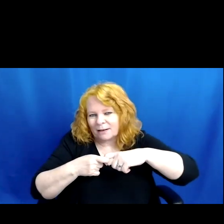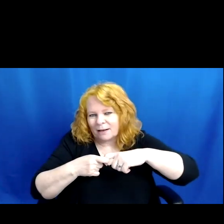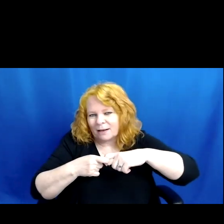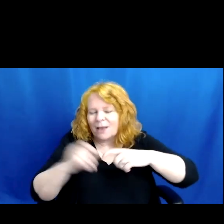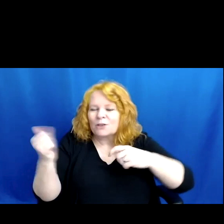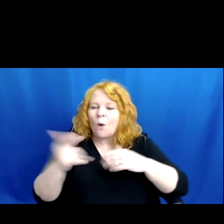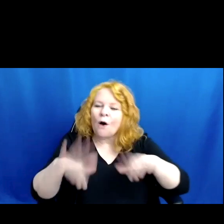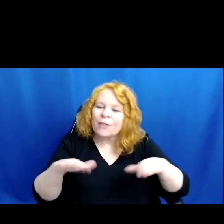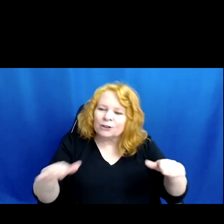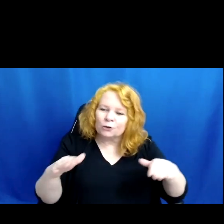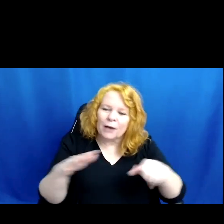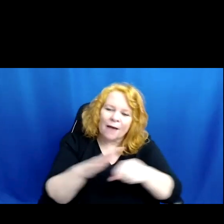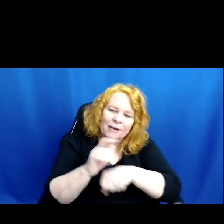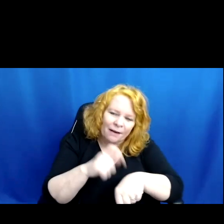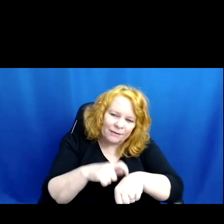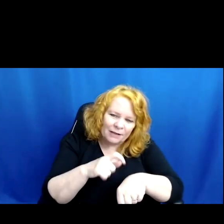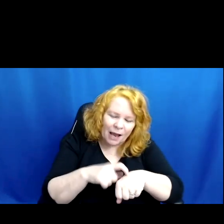time to process what I am doing.